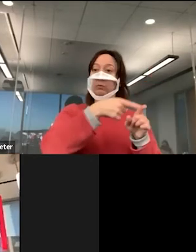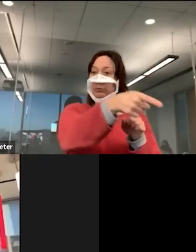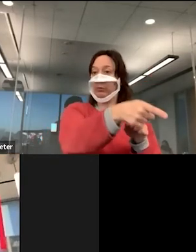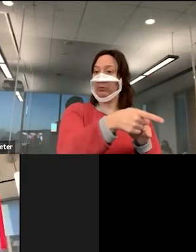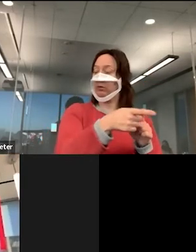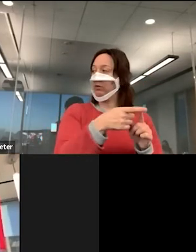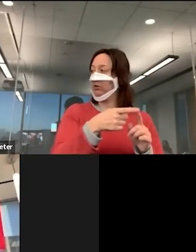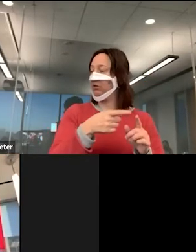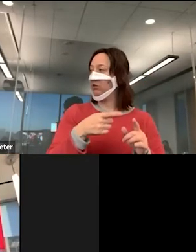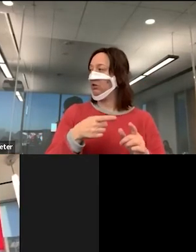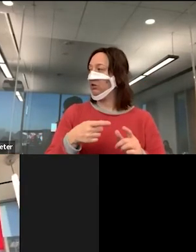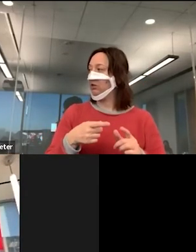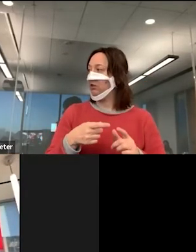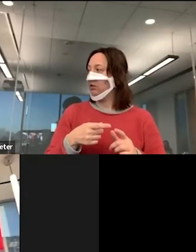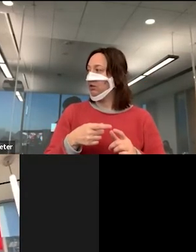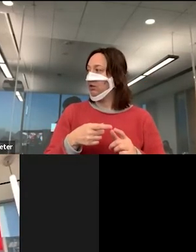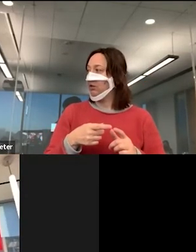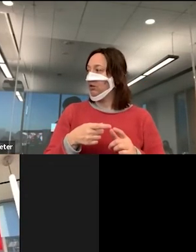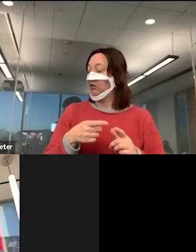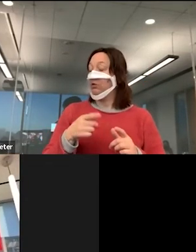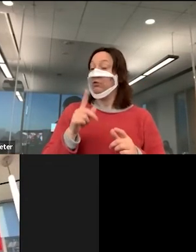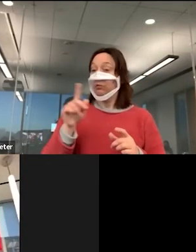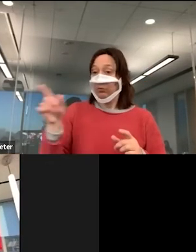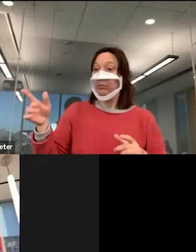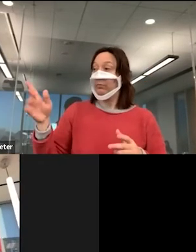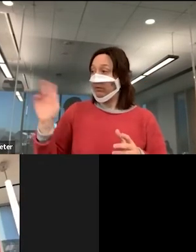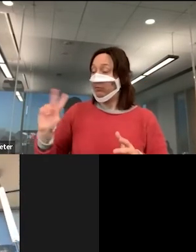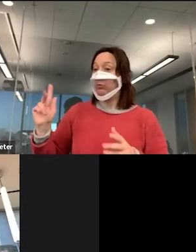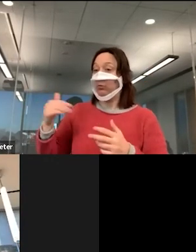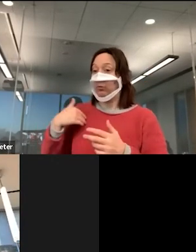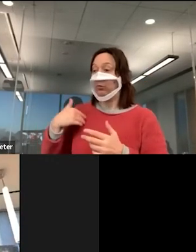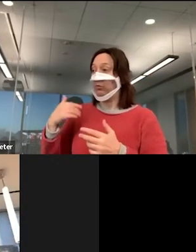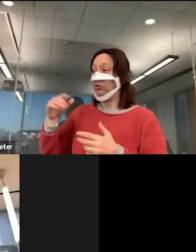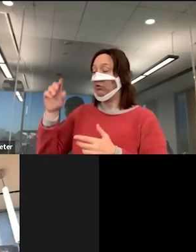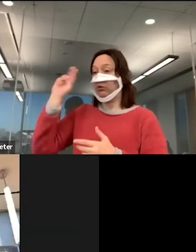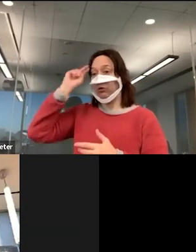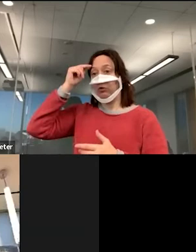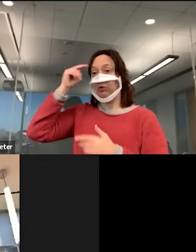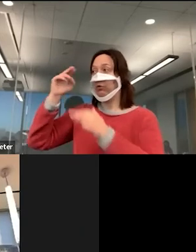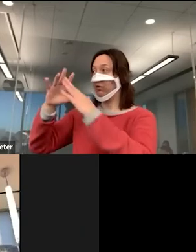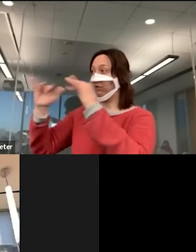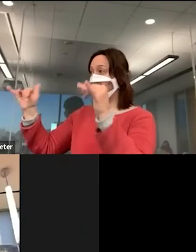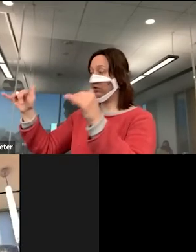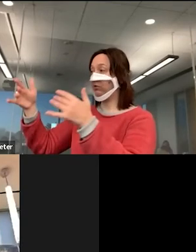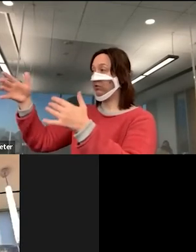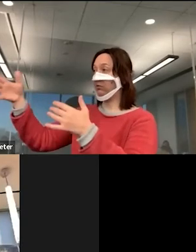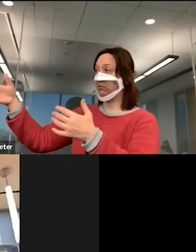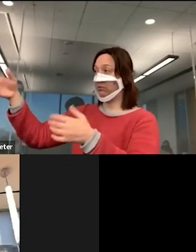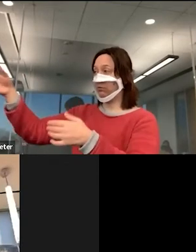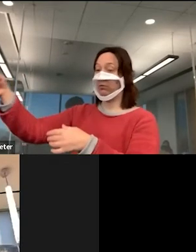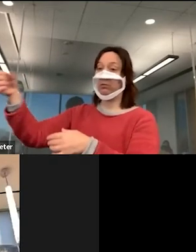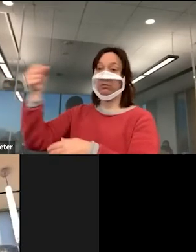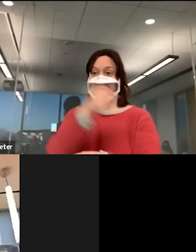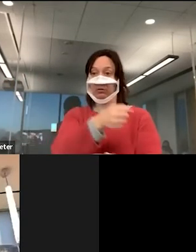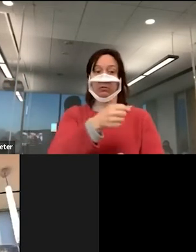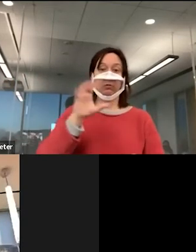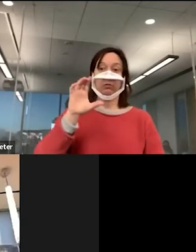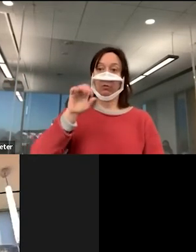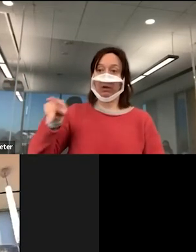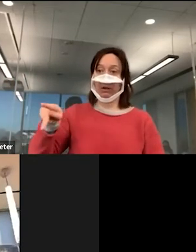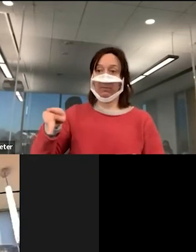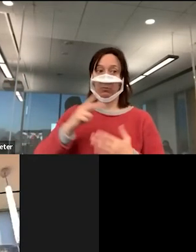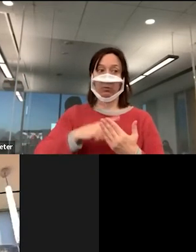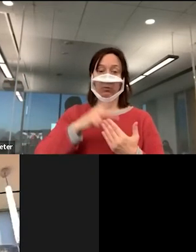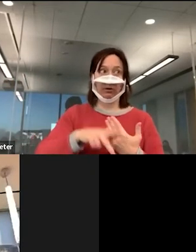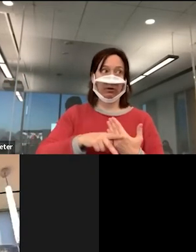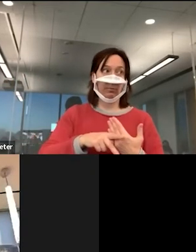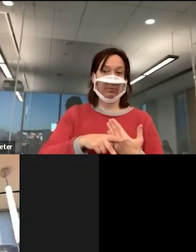we actually place people who are near neurodiverse in the co-op programs and you know a lot of times